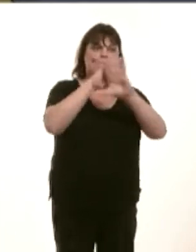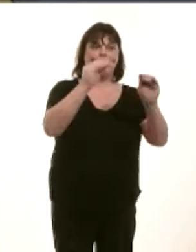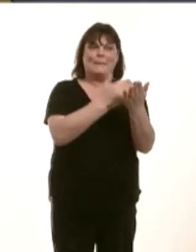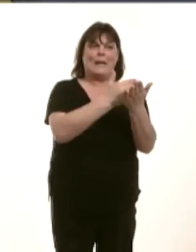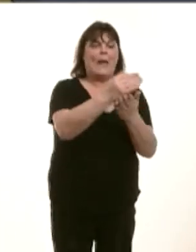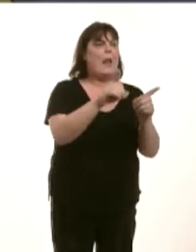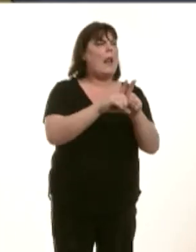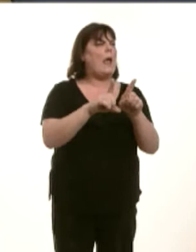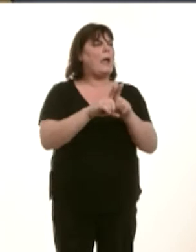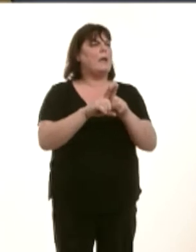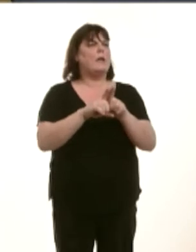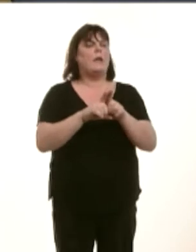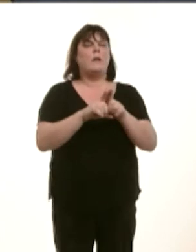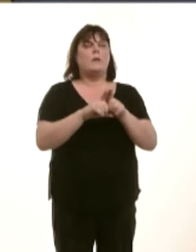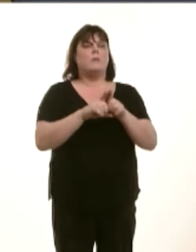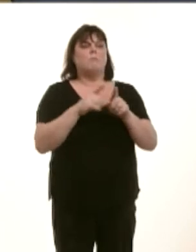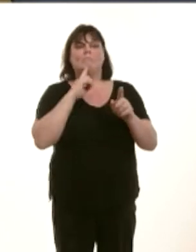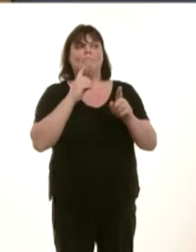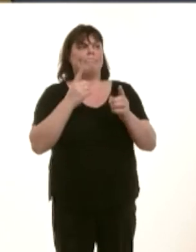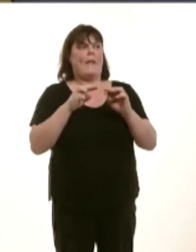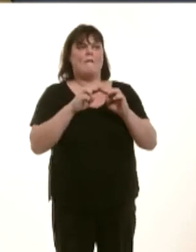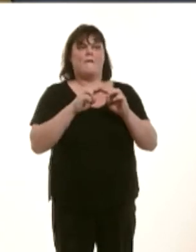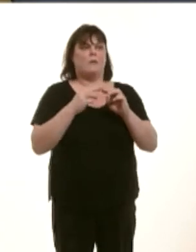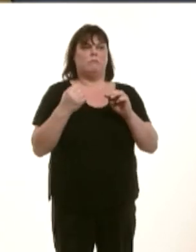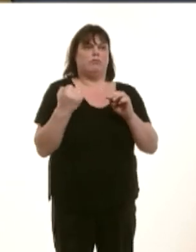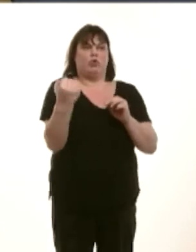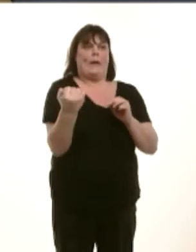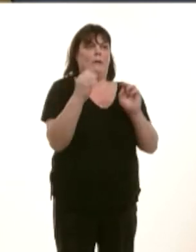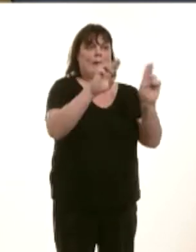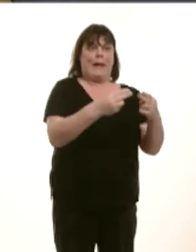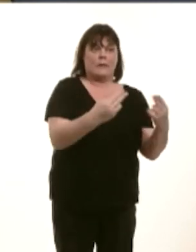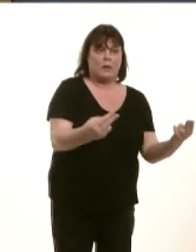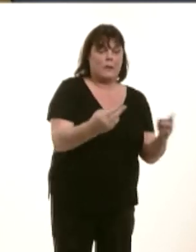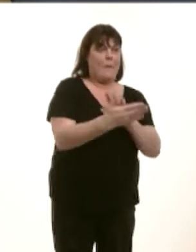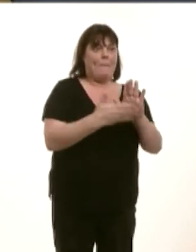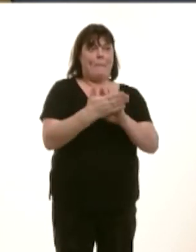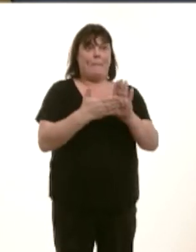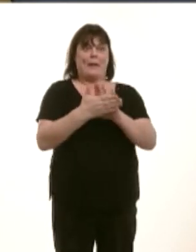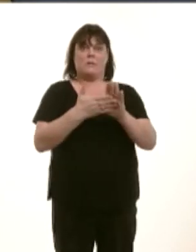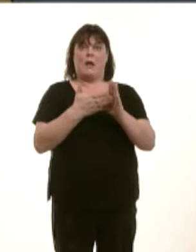for example, when services have been cancelled, leaving coach travel as the only alternative